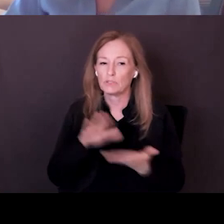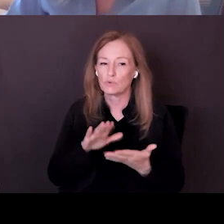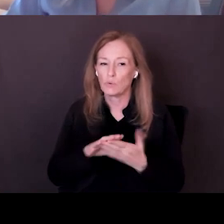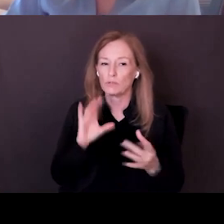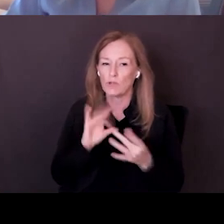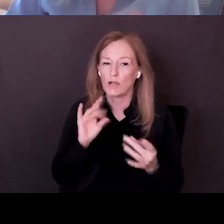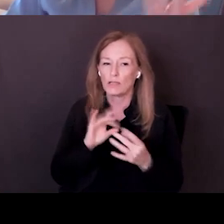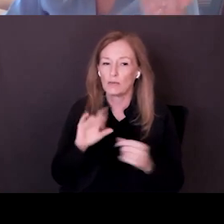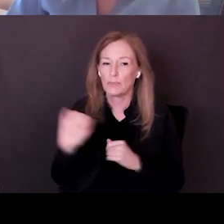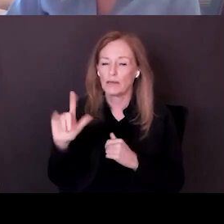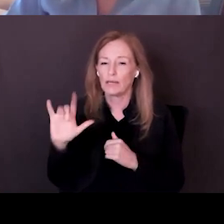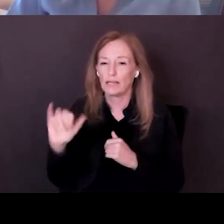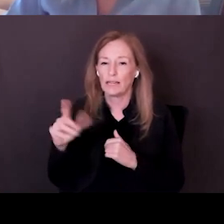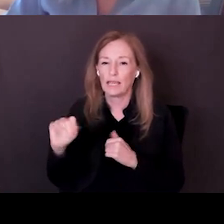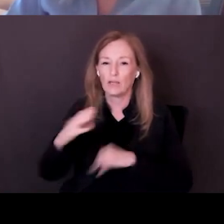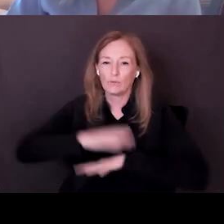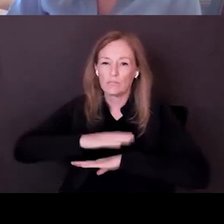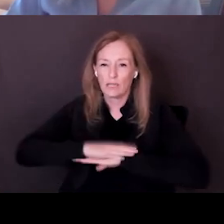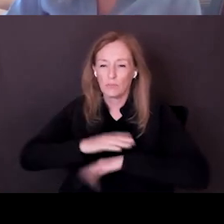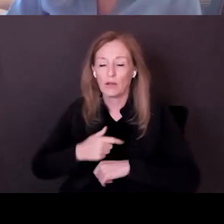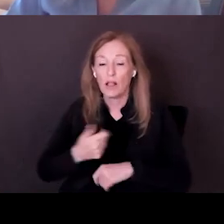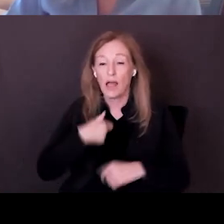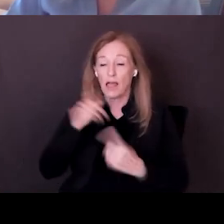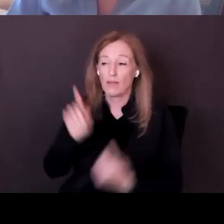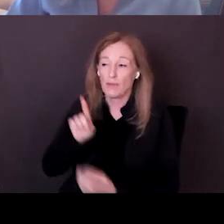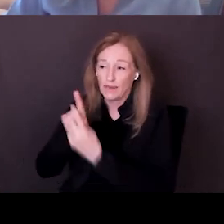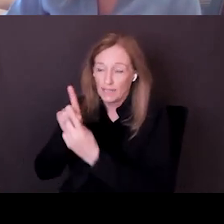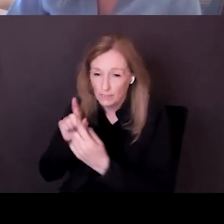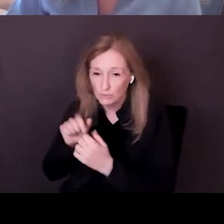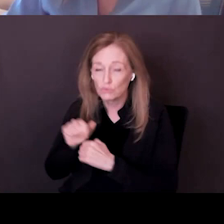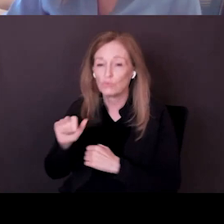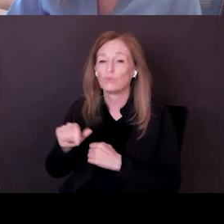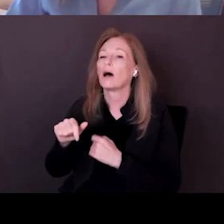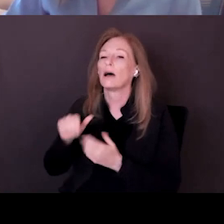WALKING INTO A COUNSELOR A FEW MONTHS AFTER WE OPENED THE CENTER.